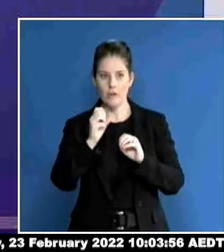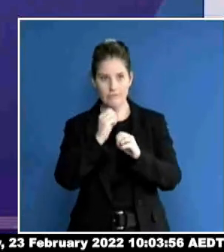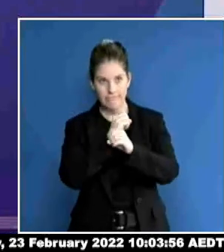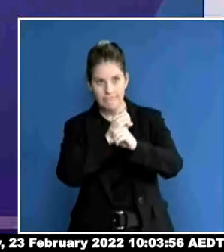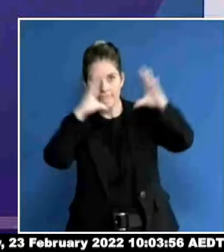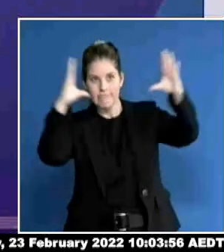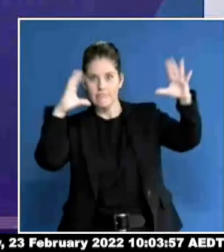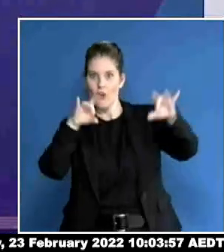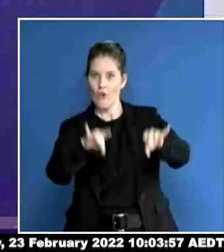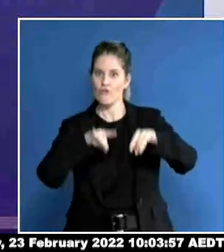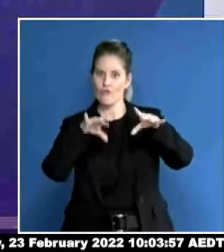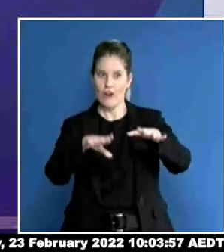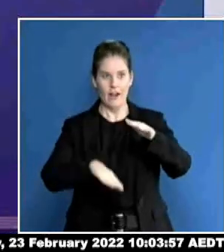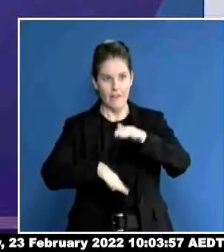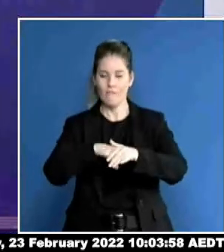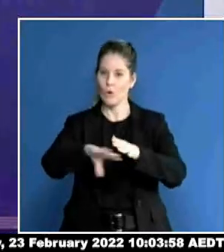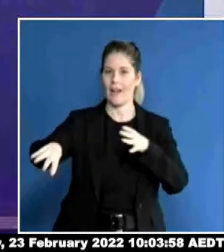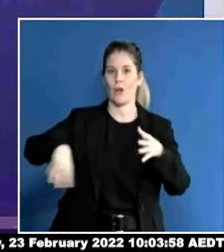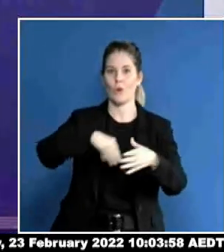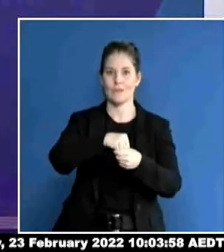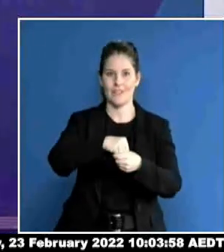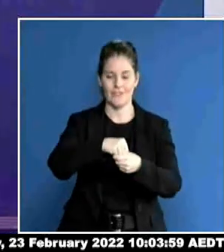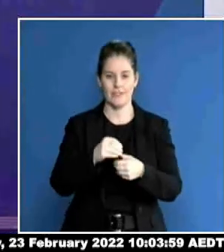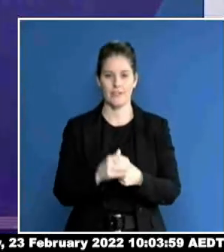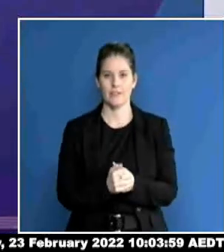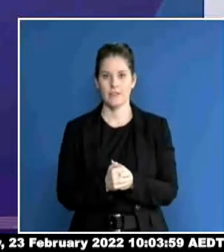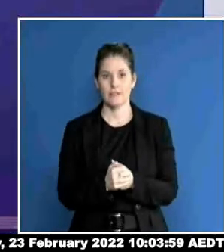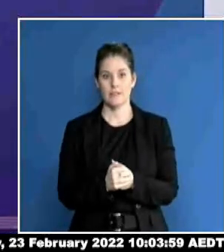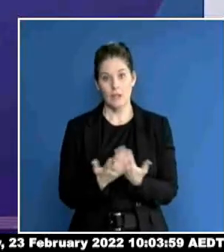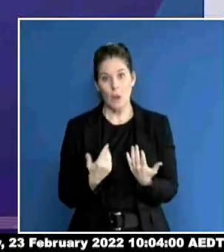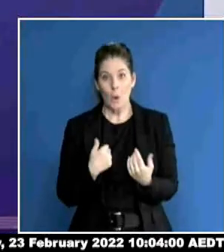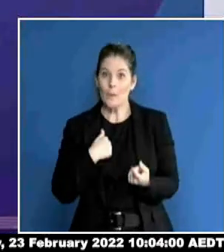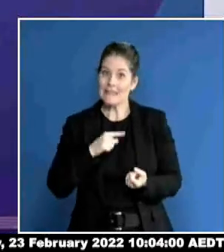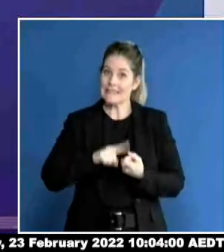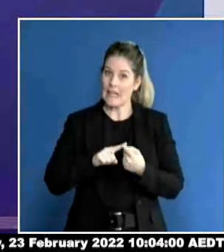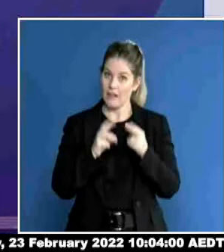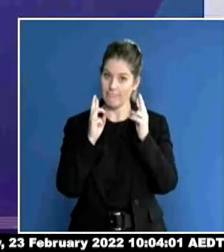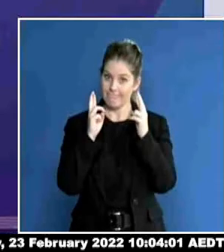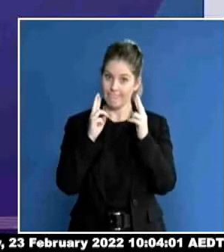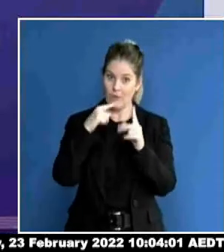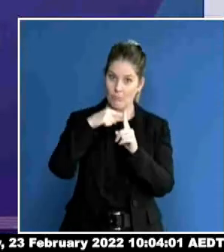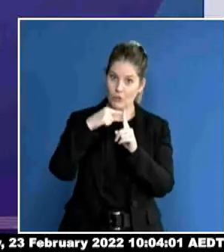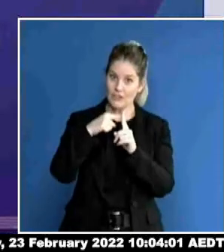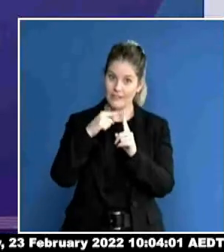We remain optimistic that as the pandemic recedes and restrictions on movement are